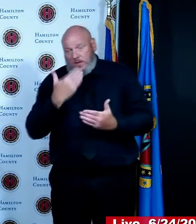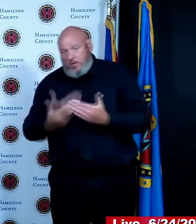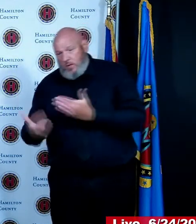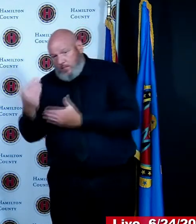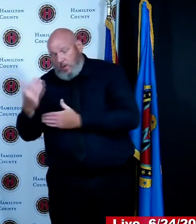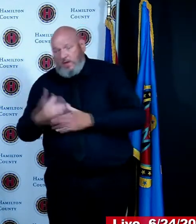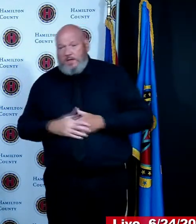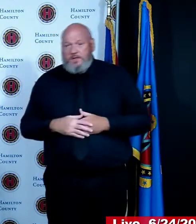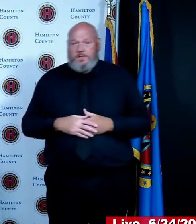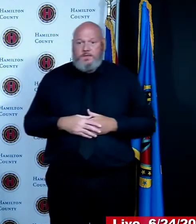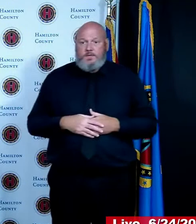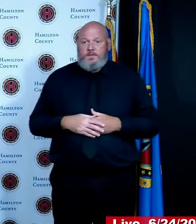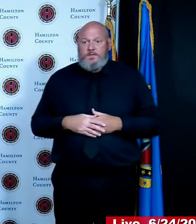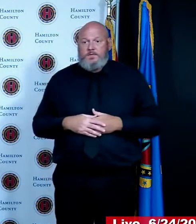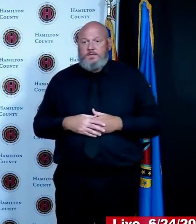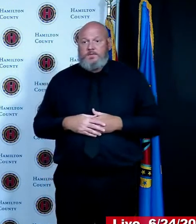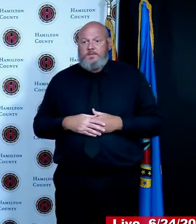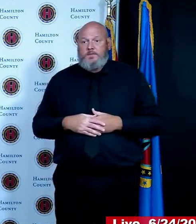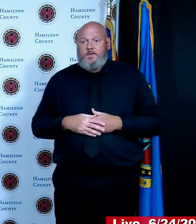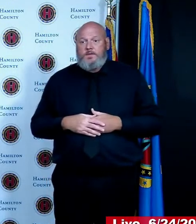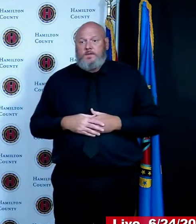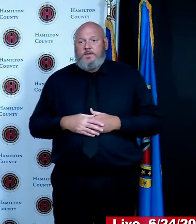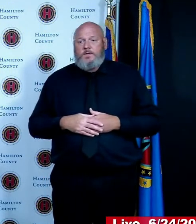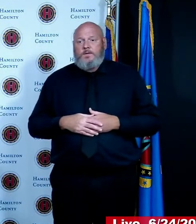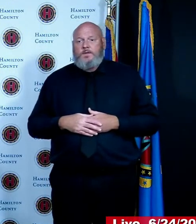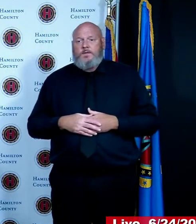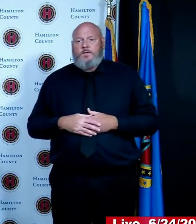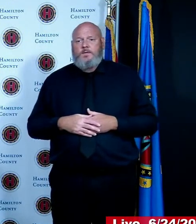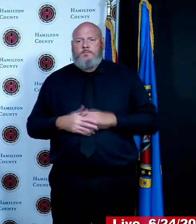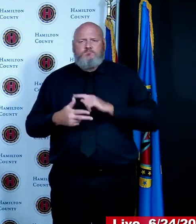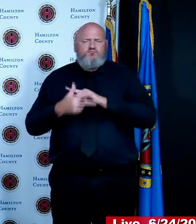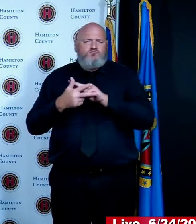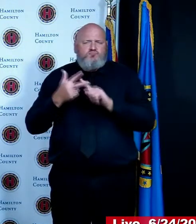things so first of all tacking devil's advocate here